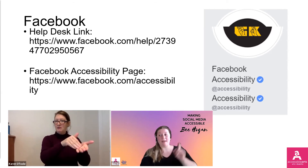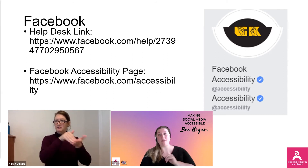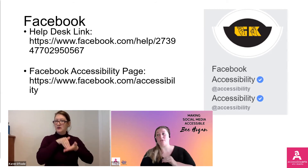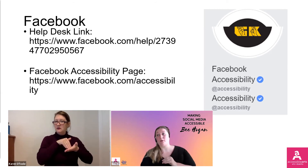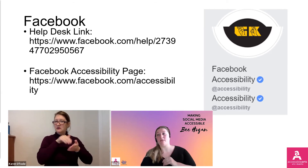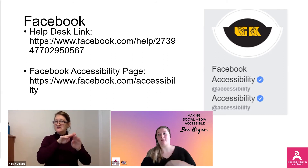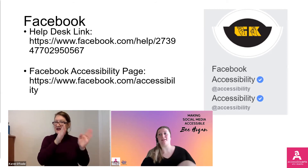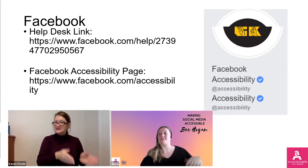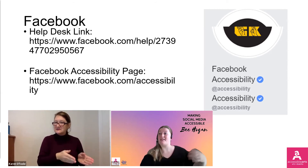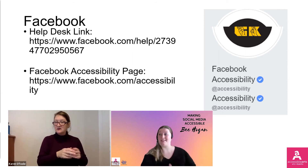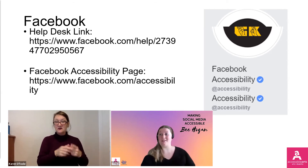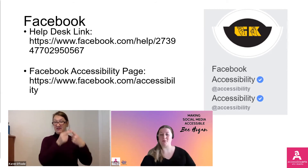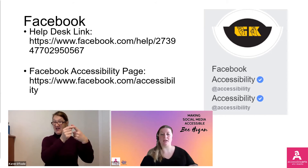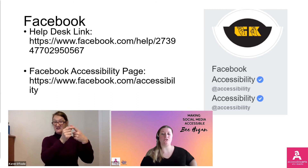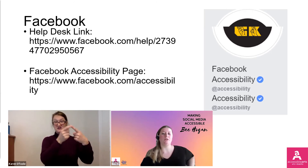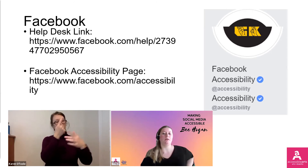They are the only one who has a dedicated page.